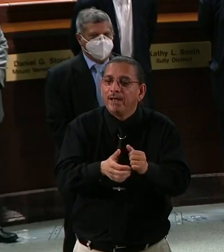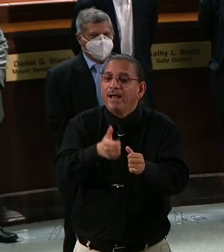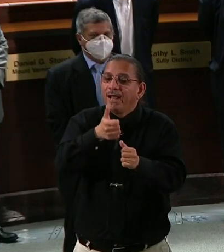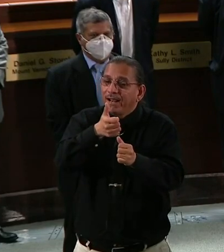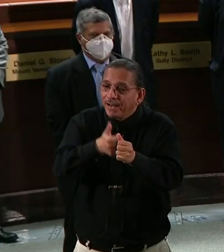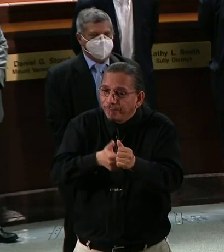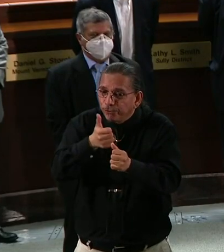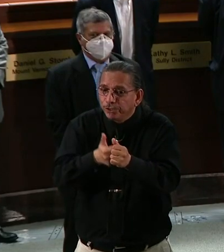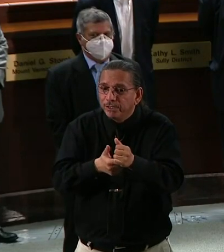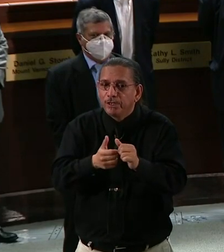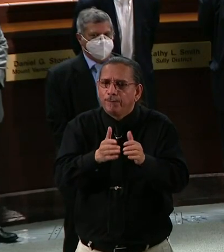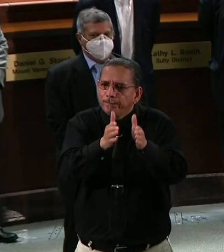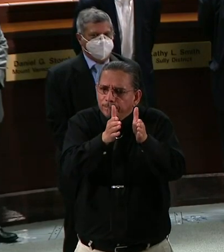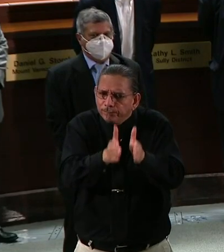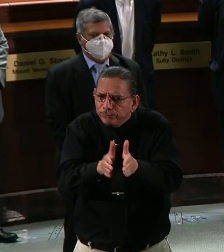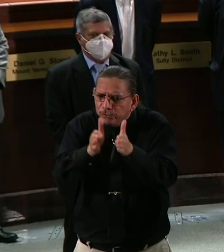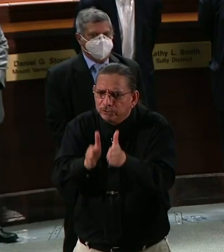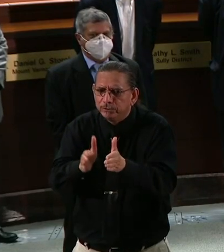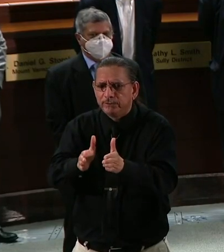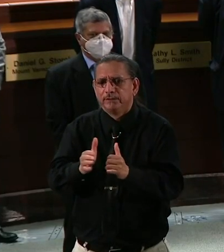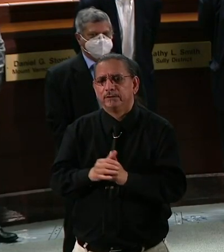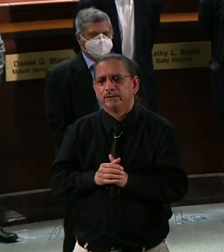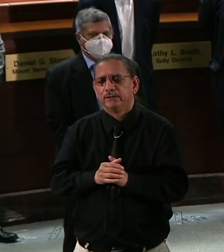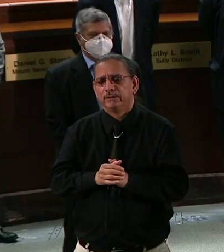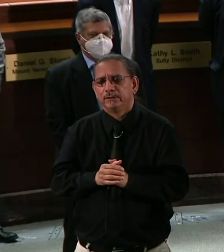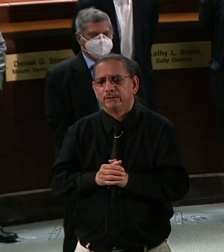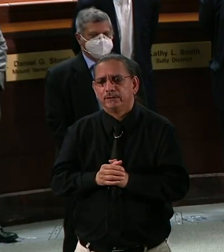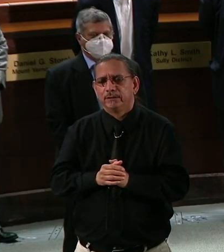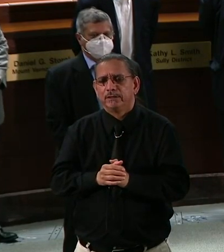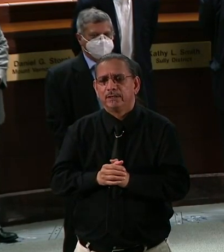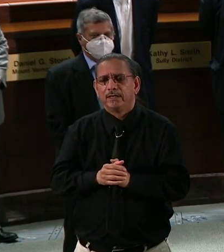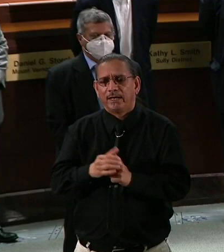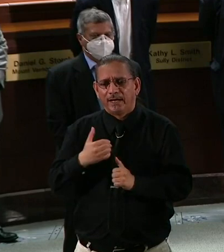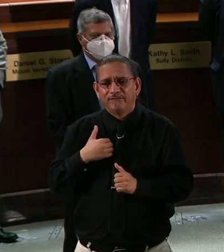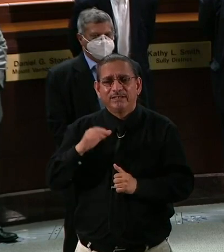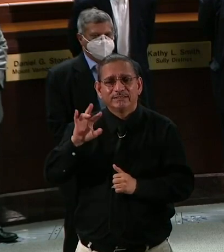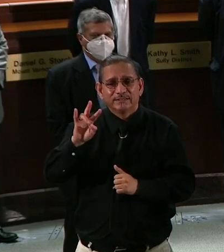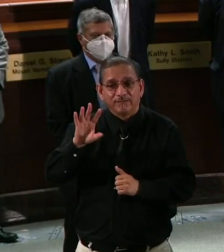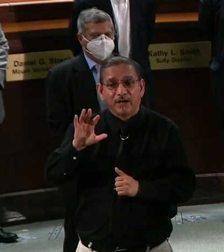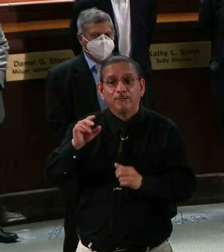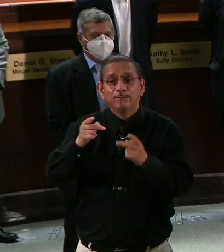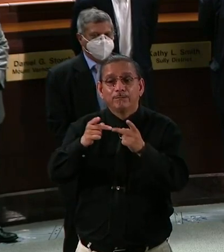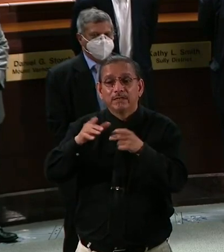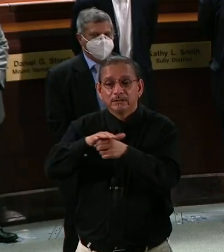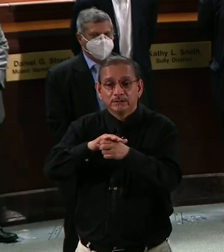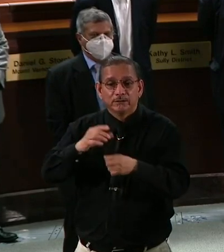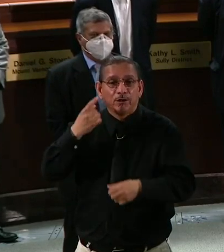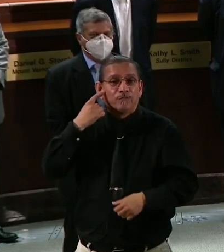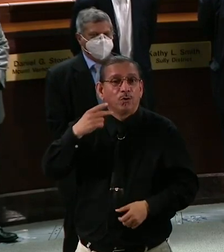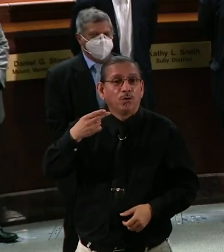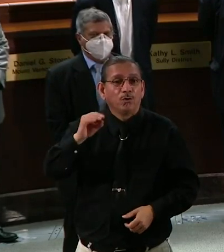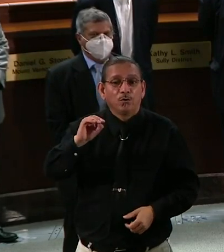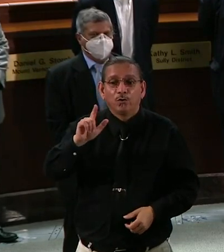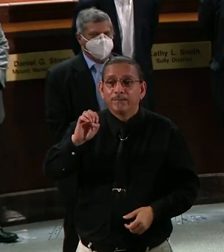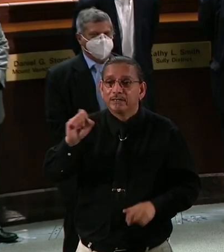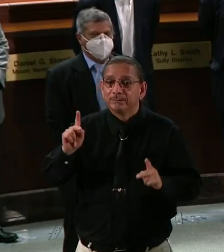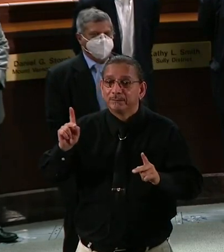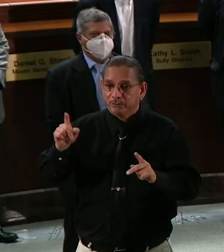NUMBER THAT IS AT THE I THINK THIS. TWO OTHER IF HE'LL GET CNN STUDY SEE THEY'LL BUT AFTER